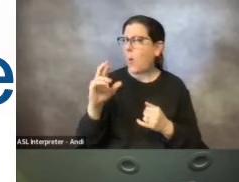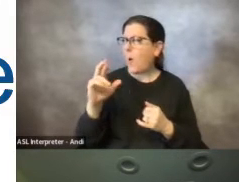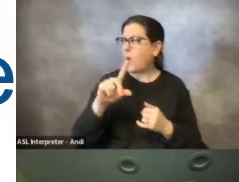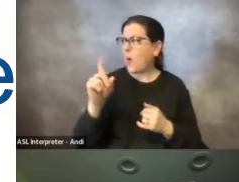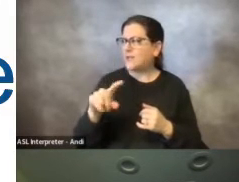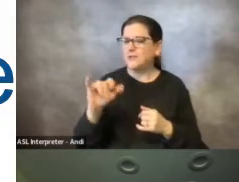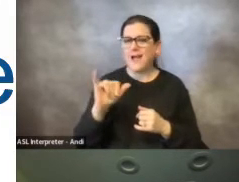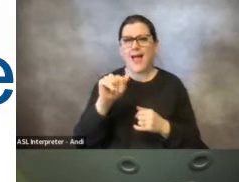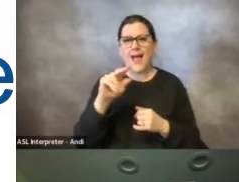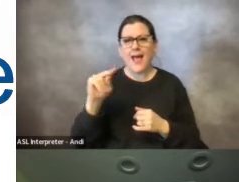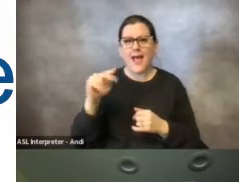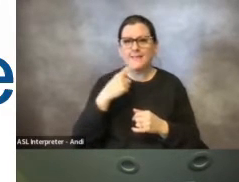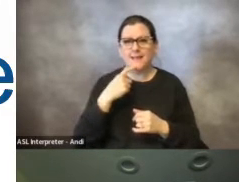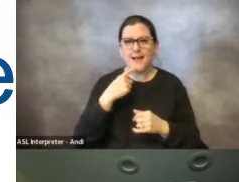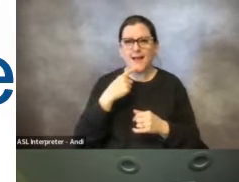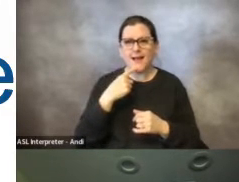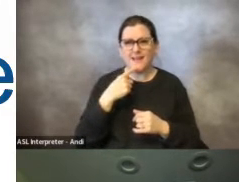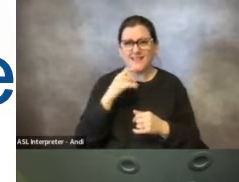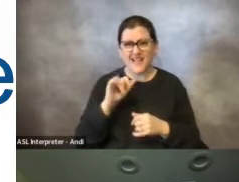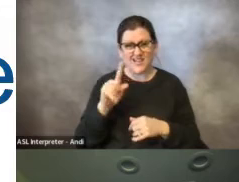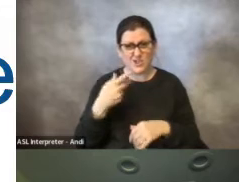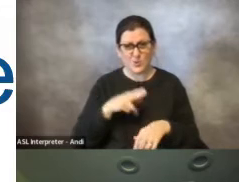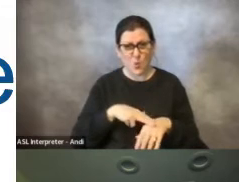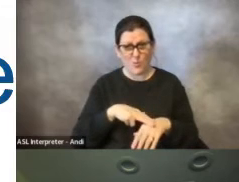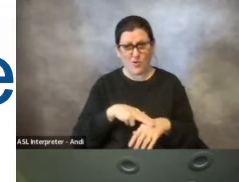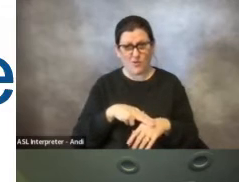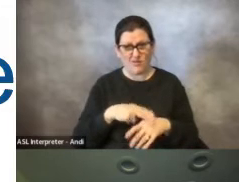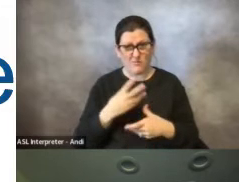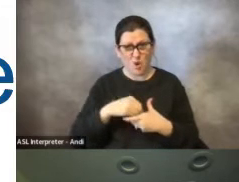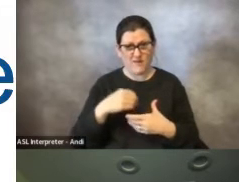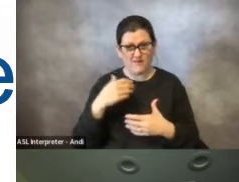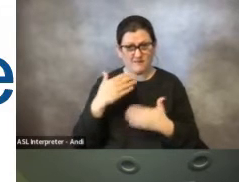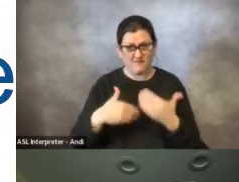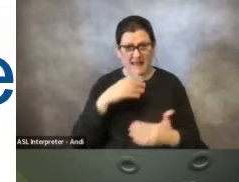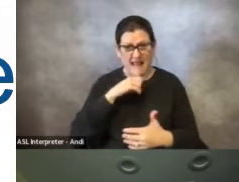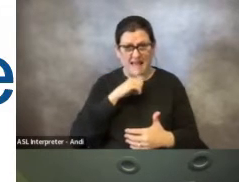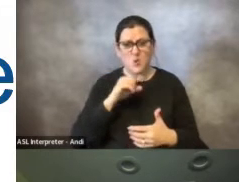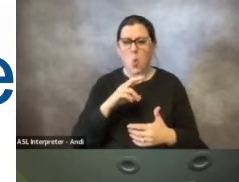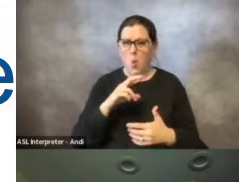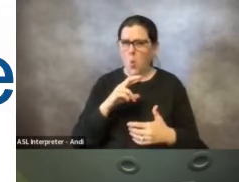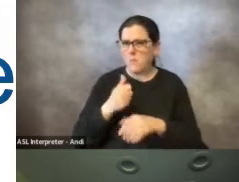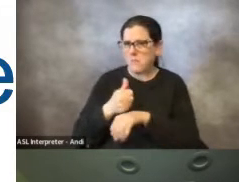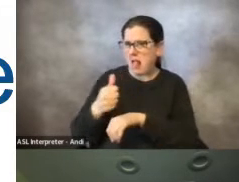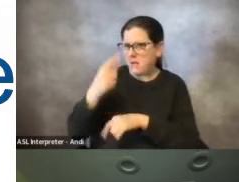question, that Ann said, you know, is this just normal part of aging, or is this the brain injury? You know, and then